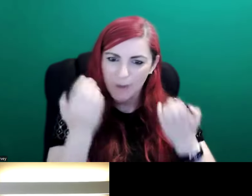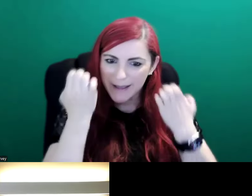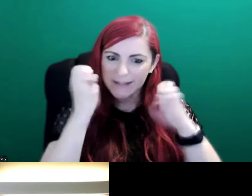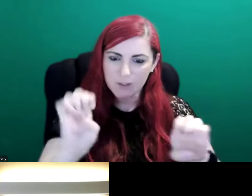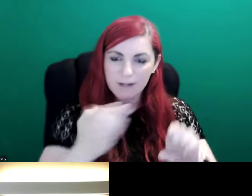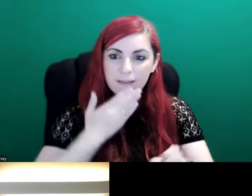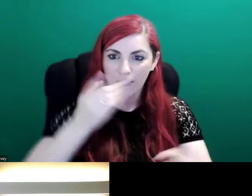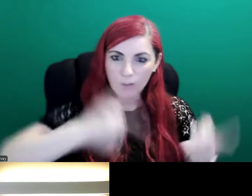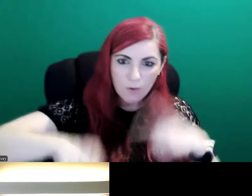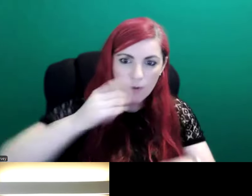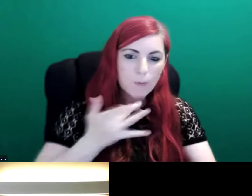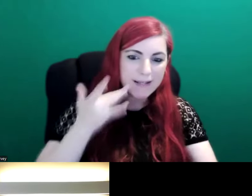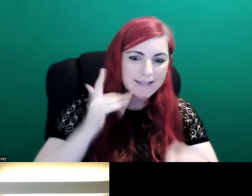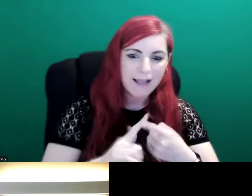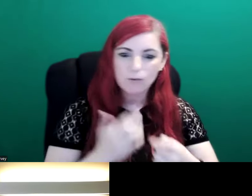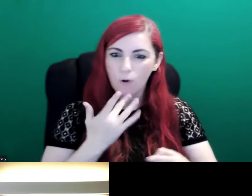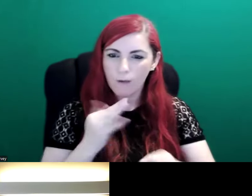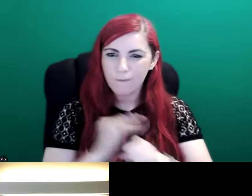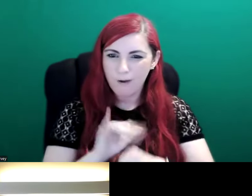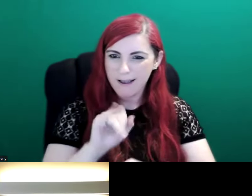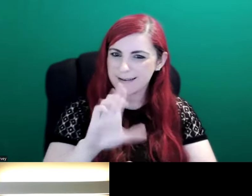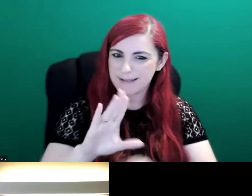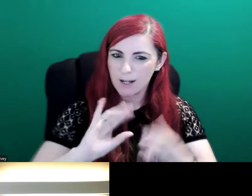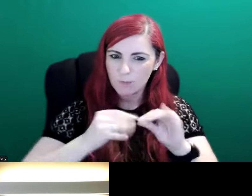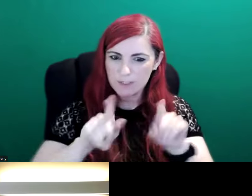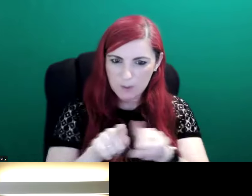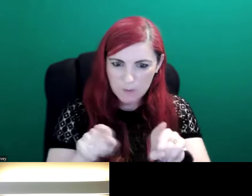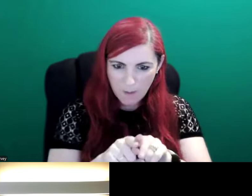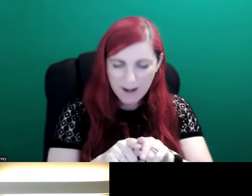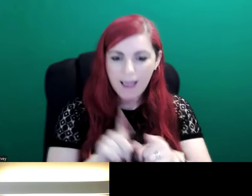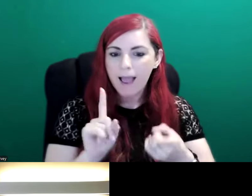much to Lisa and Orla for your translation, that's been really helpful. The